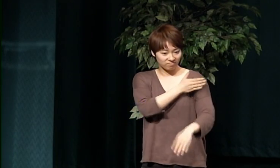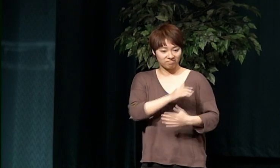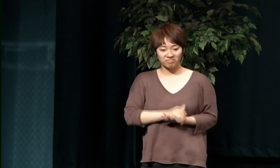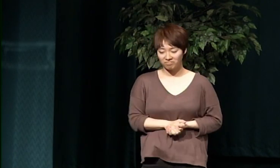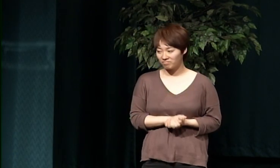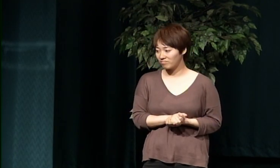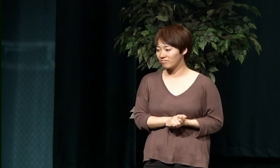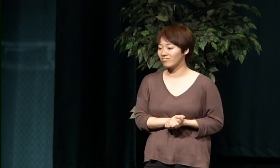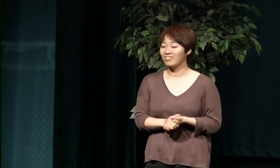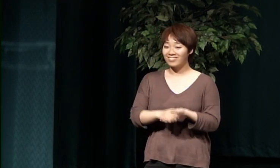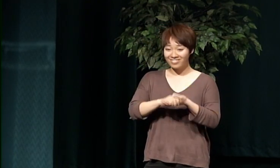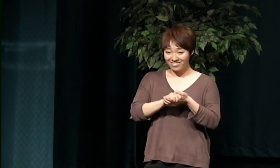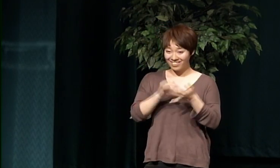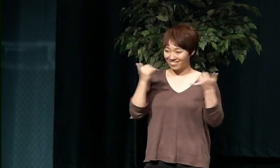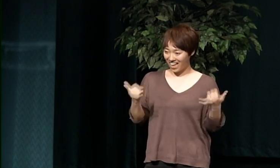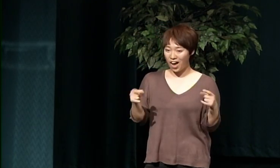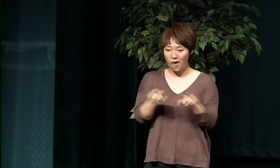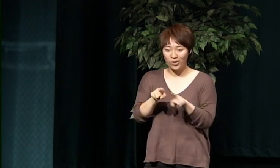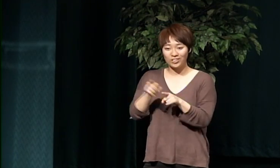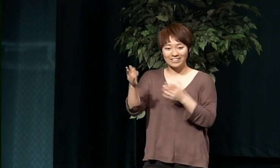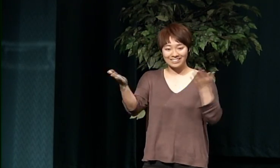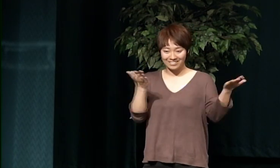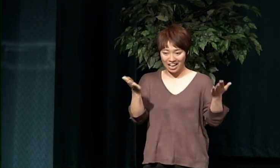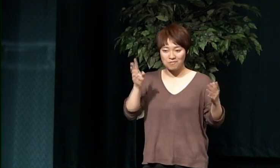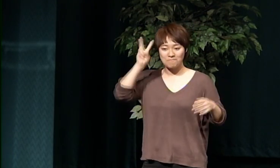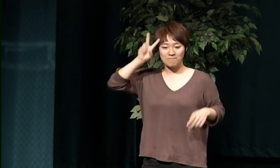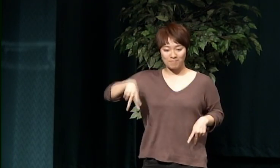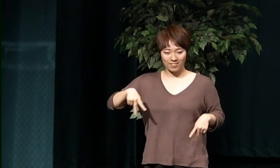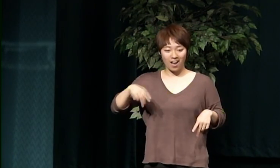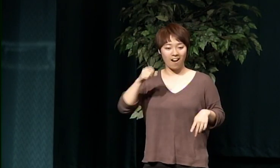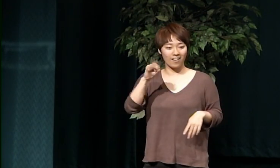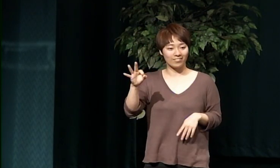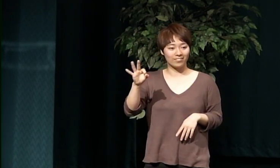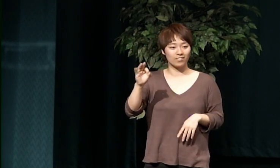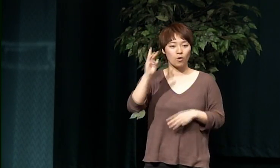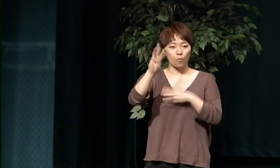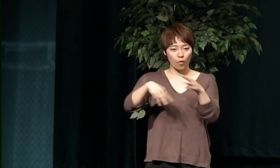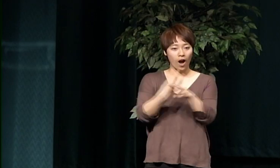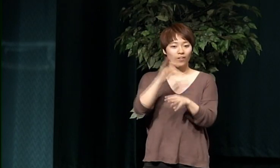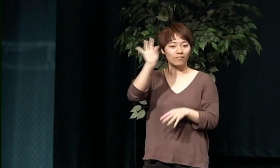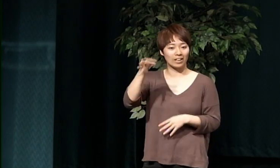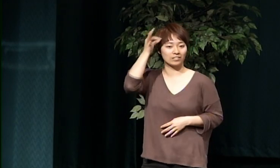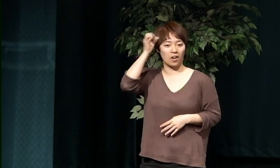to make sure the quality of life improves for them. Now she serves as the vice president